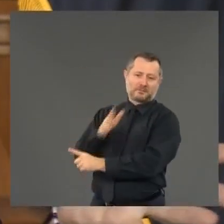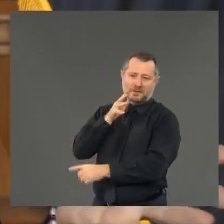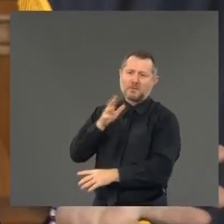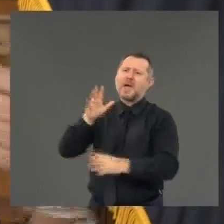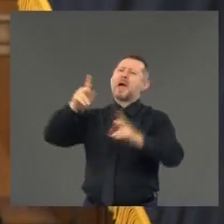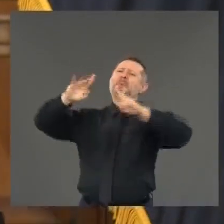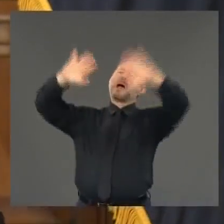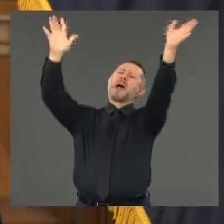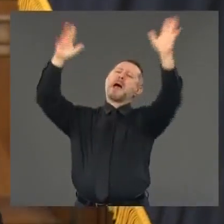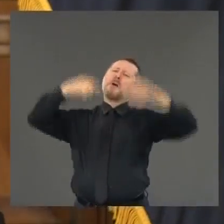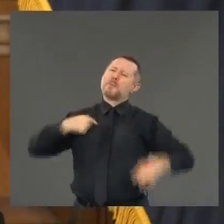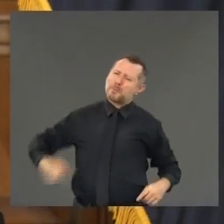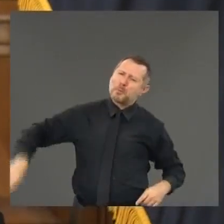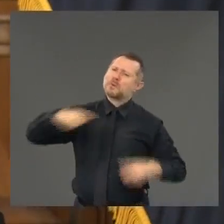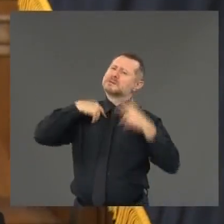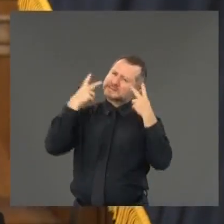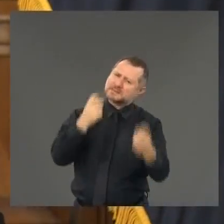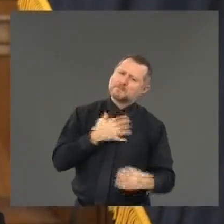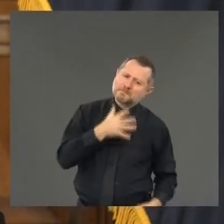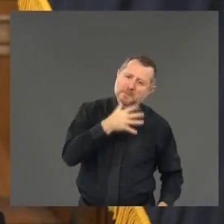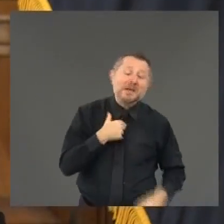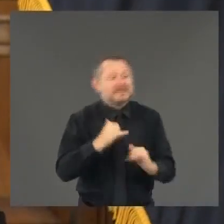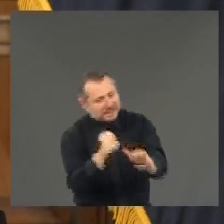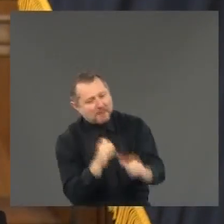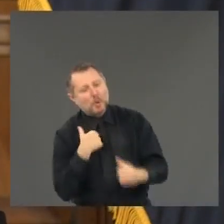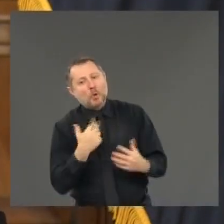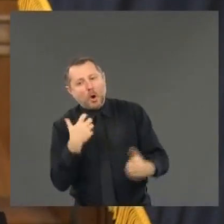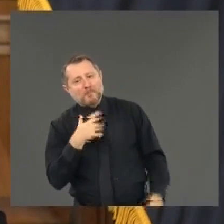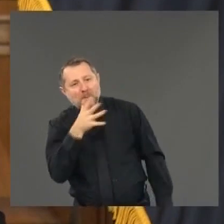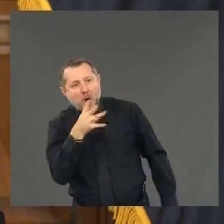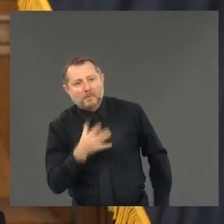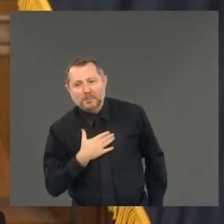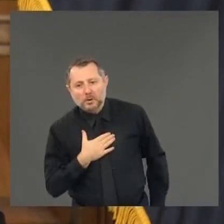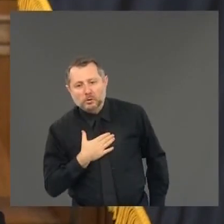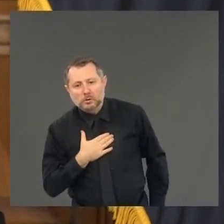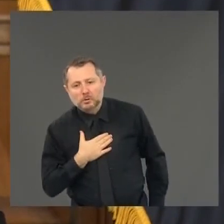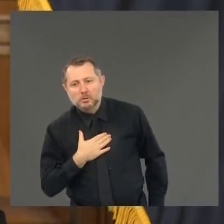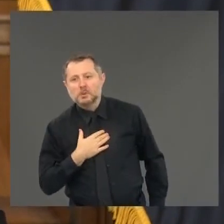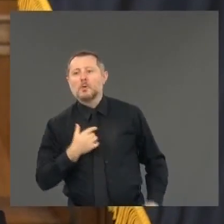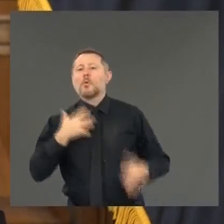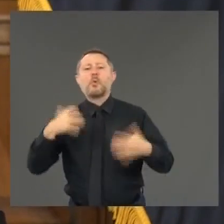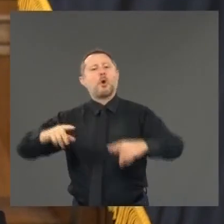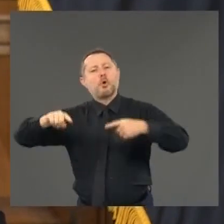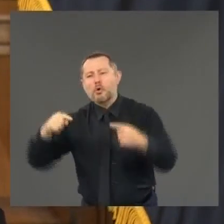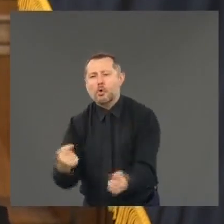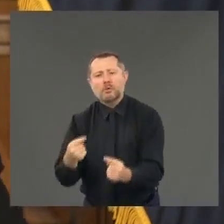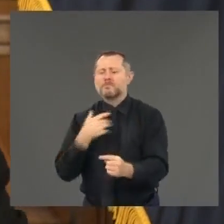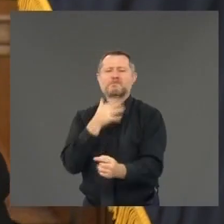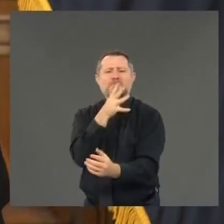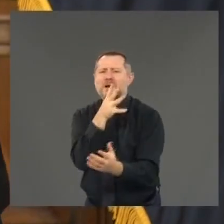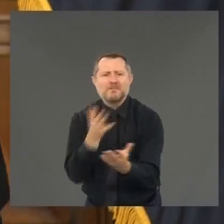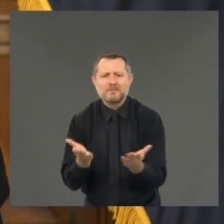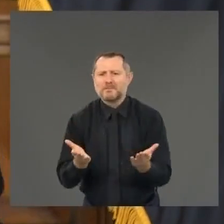I LOVE HER. THAT'S WHY I'M NOT SEEING HER. WELL, PEOPLE WANT TO SEE THEIR MOTHER. I WANT TO SEE MY MOTHER.